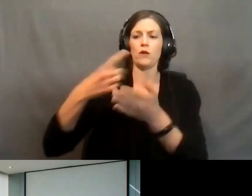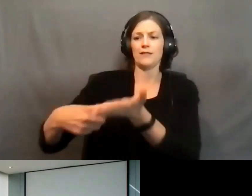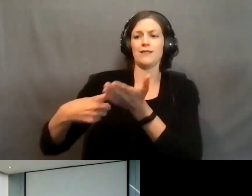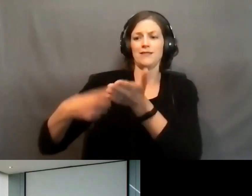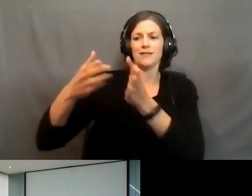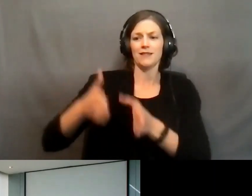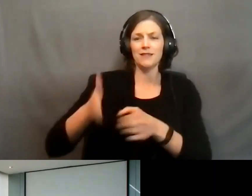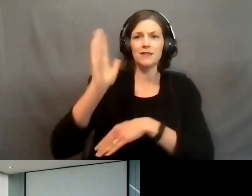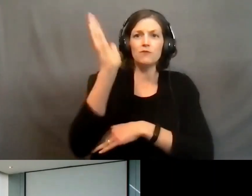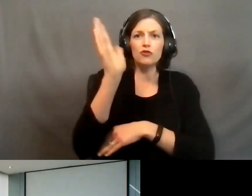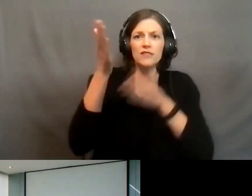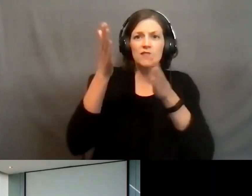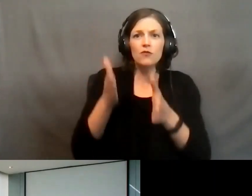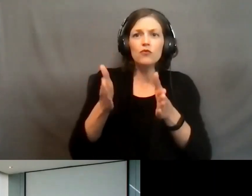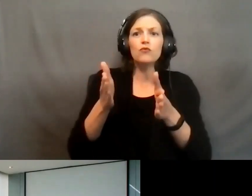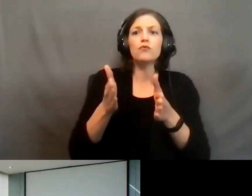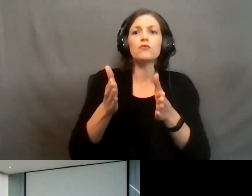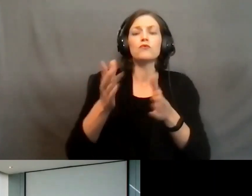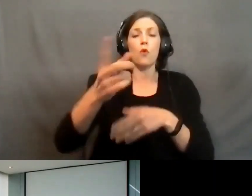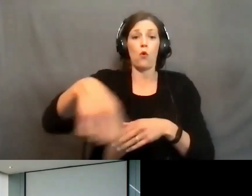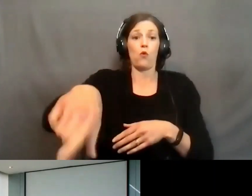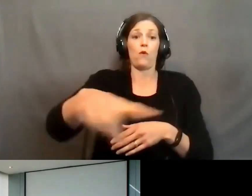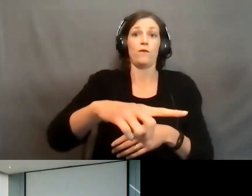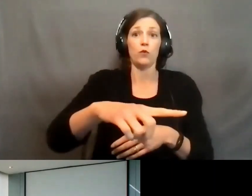all of you who have 12:08:18 in addition to attending,